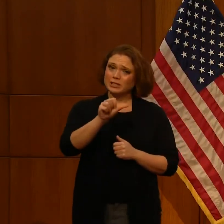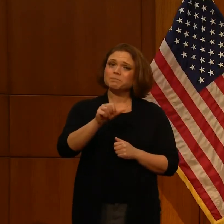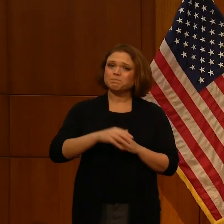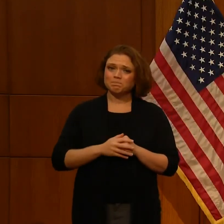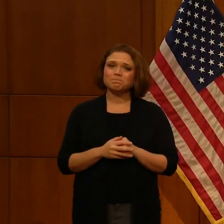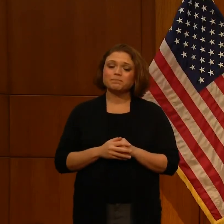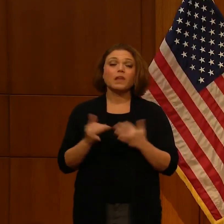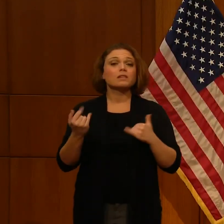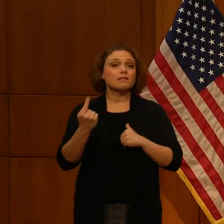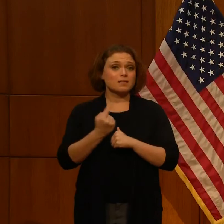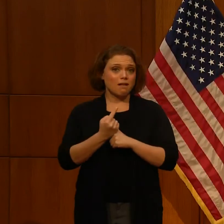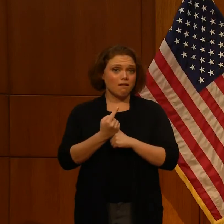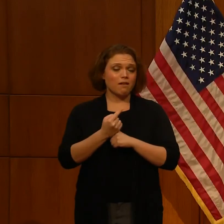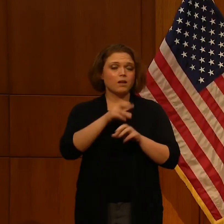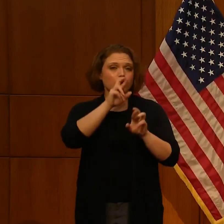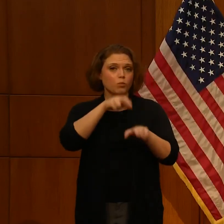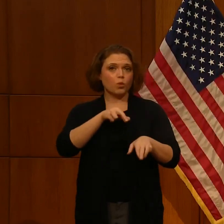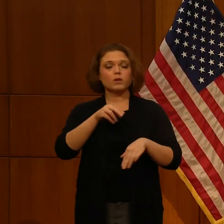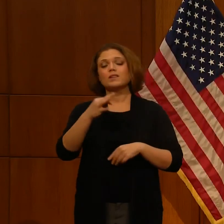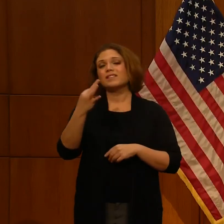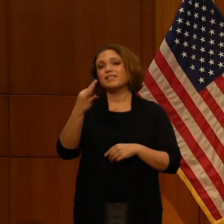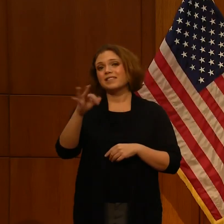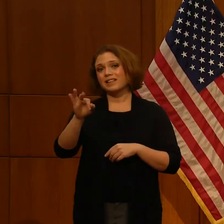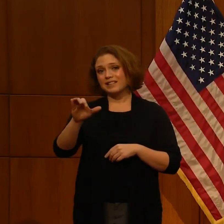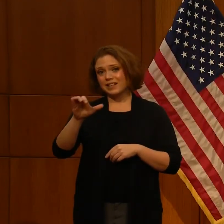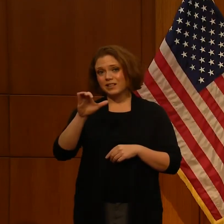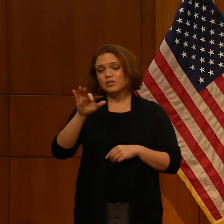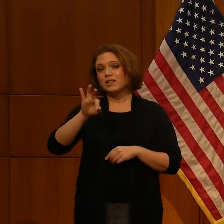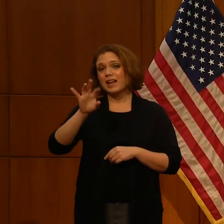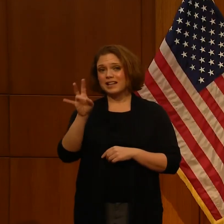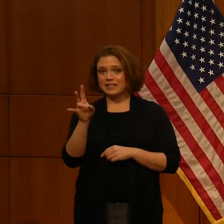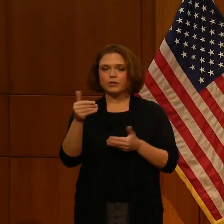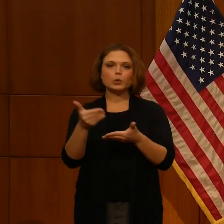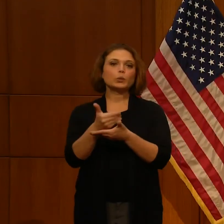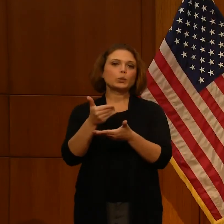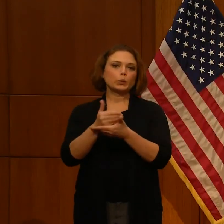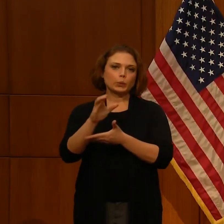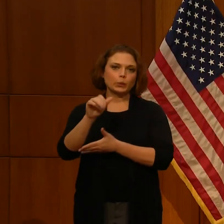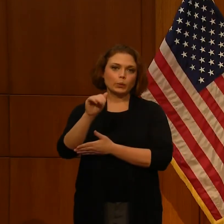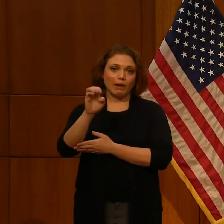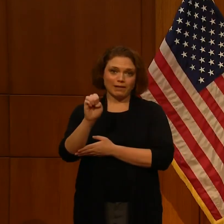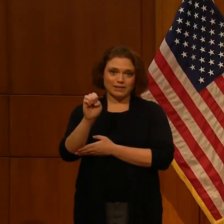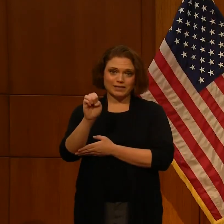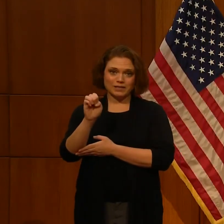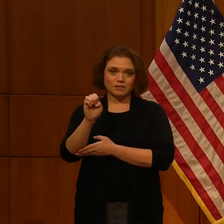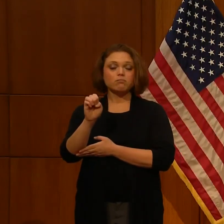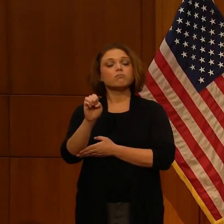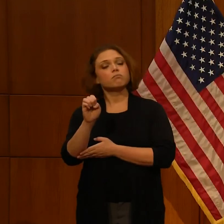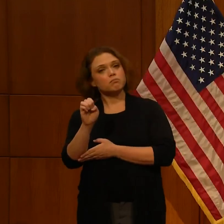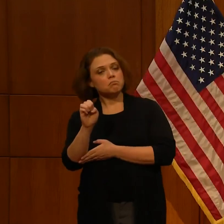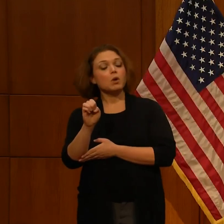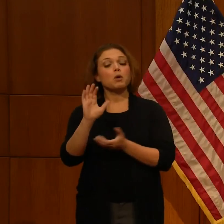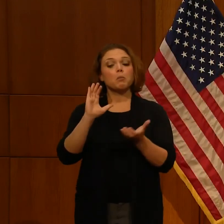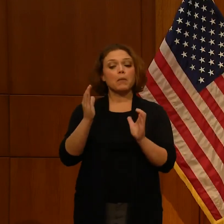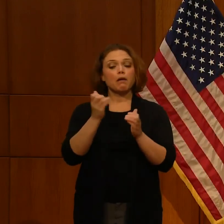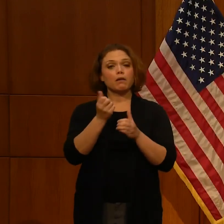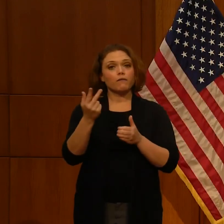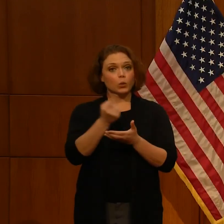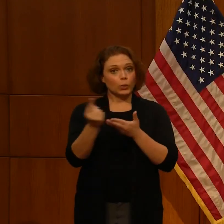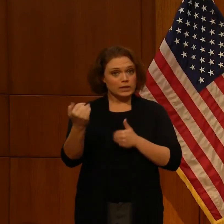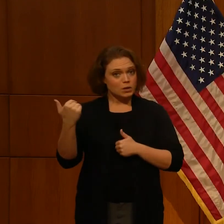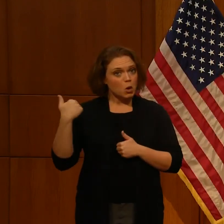HOSPITAL IN VIRGINIA. TODAY WE